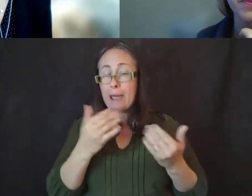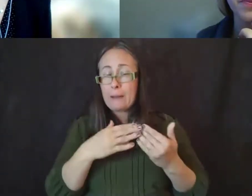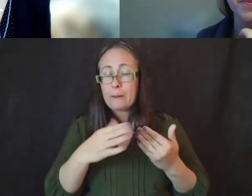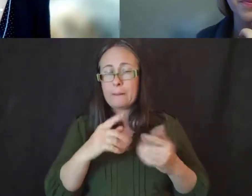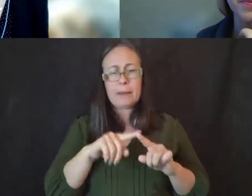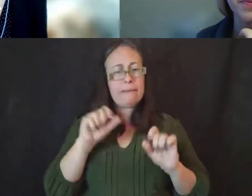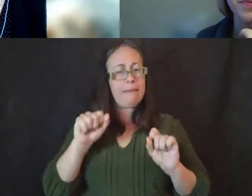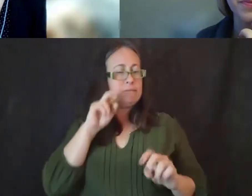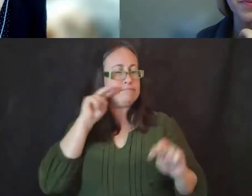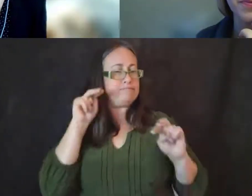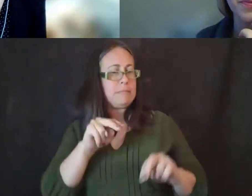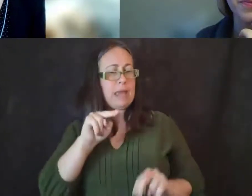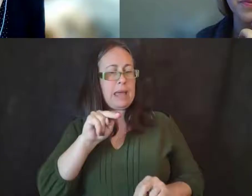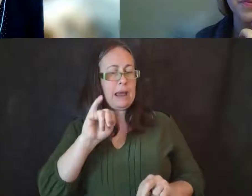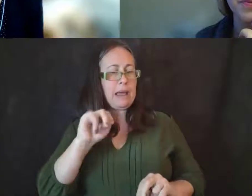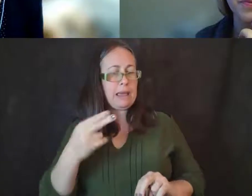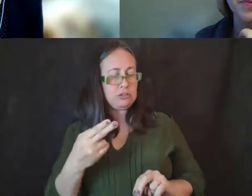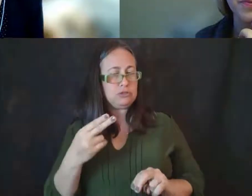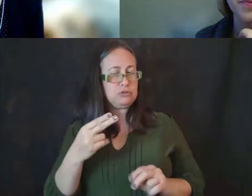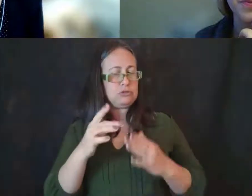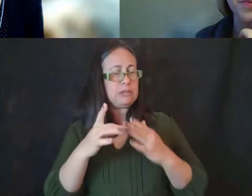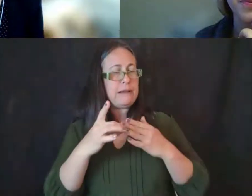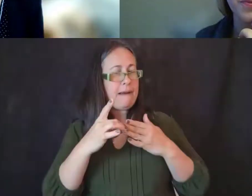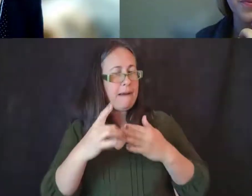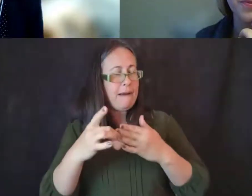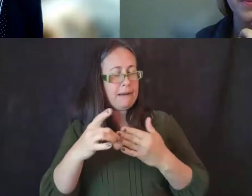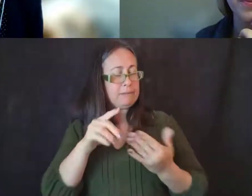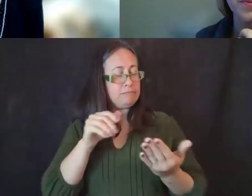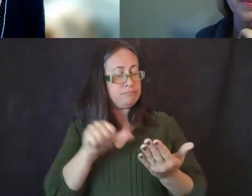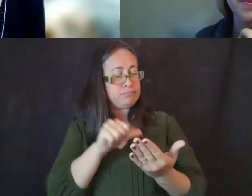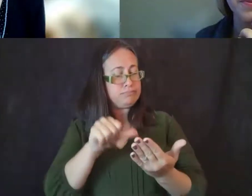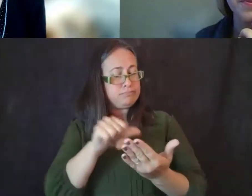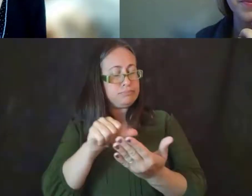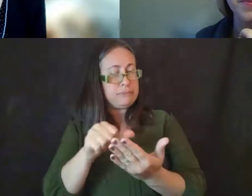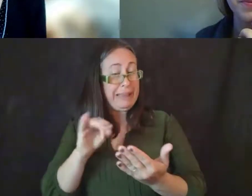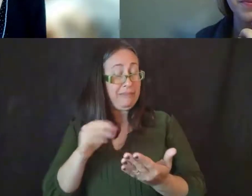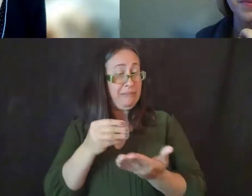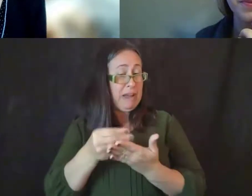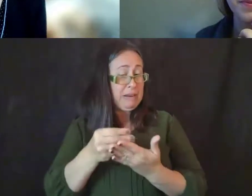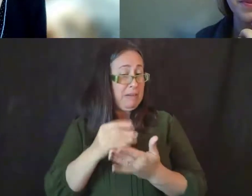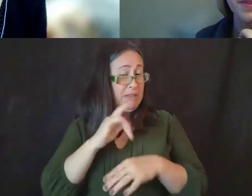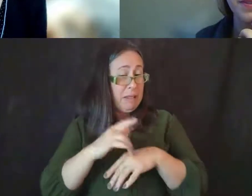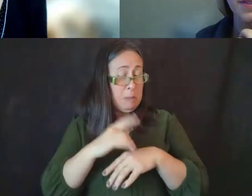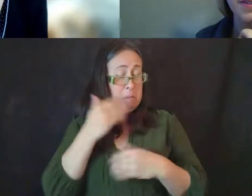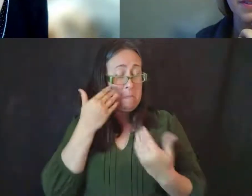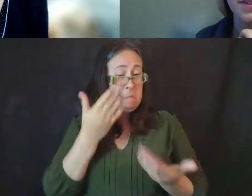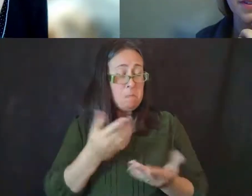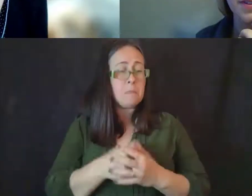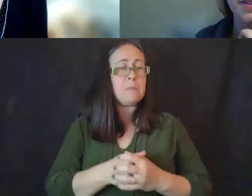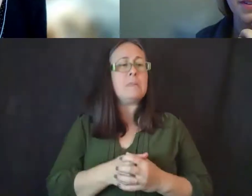to see if there's any funds available for that, but no. I think if there's a certain field that looks promising,